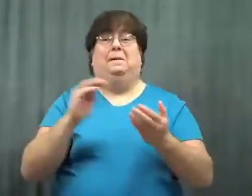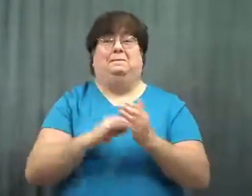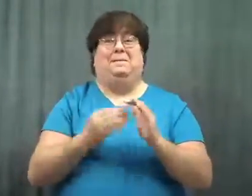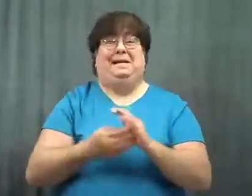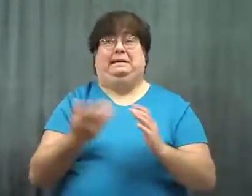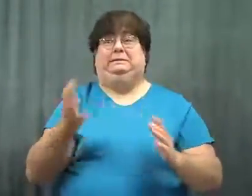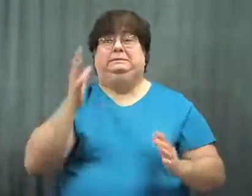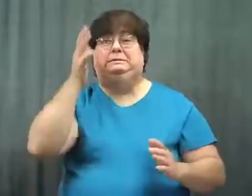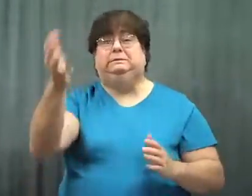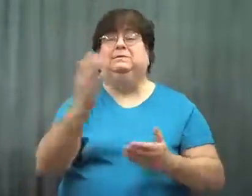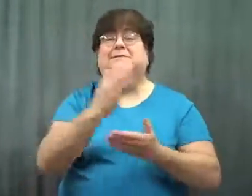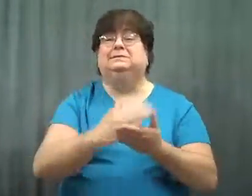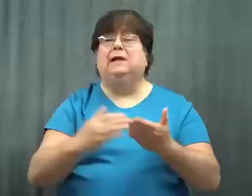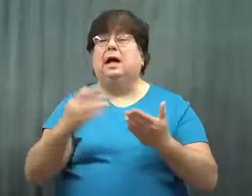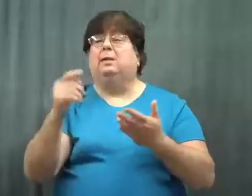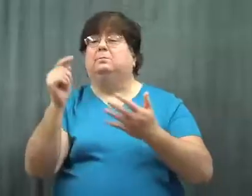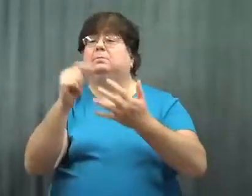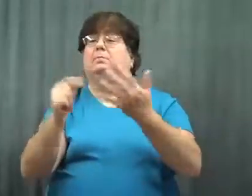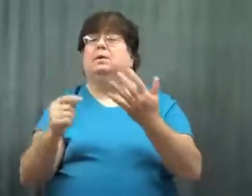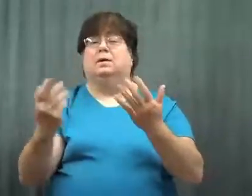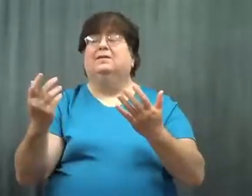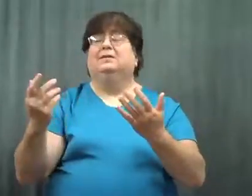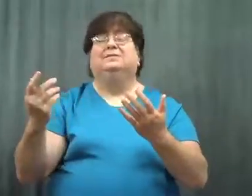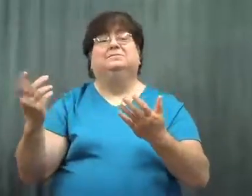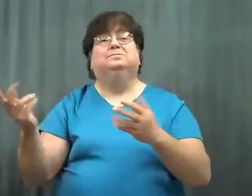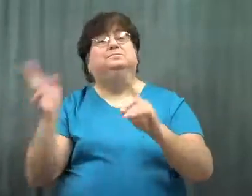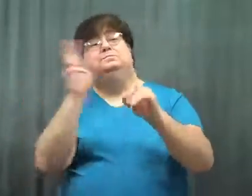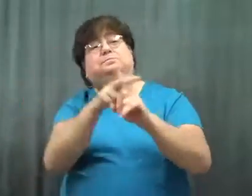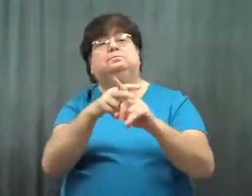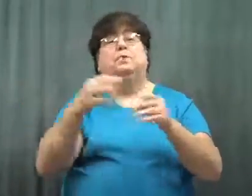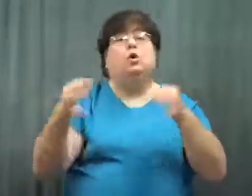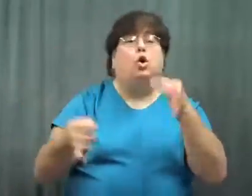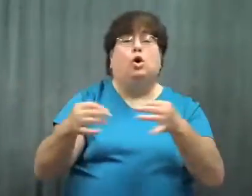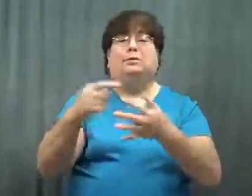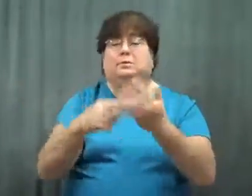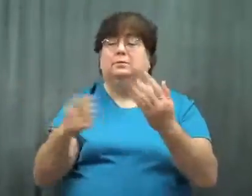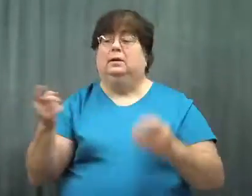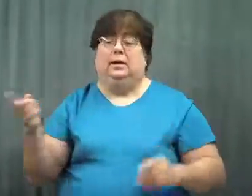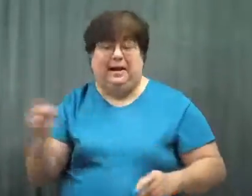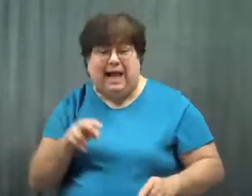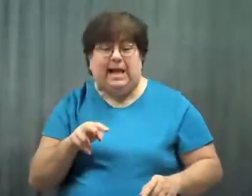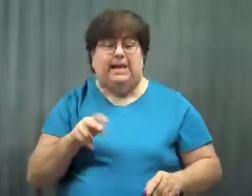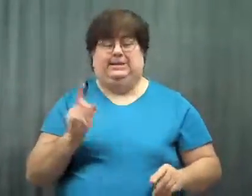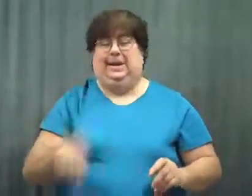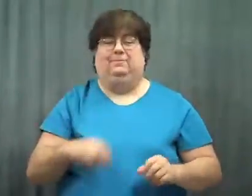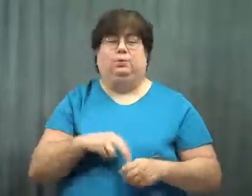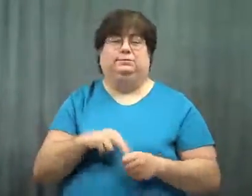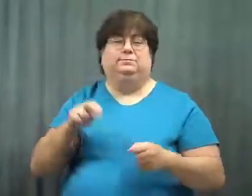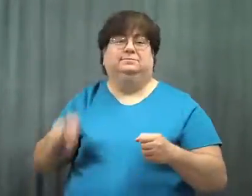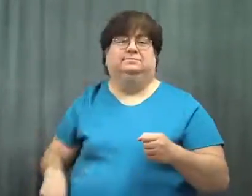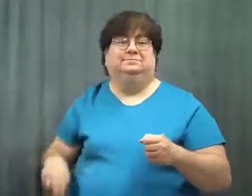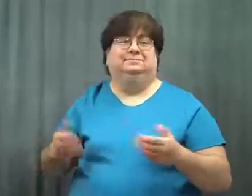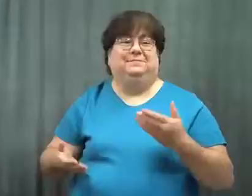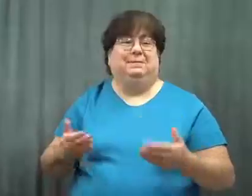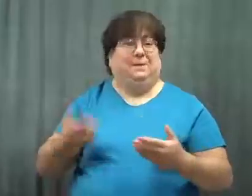there are some cases before the Supreme Court she might have to recuse herself from.